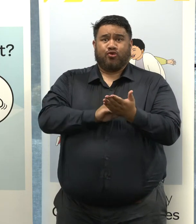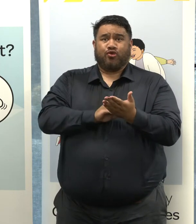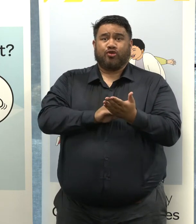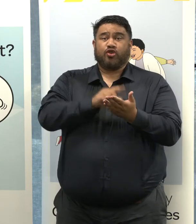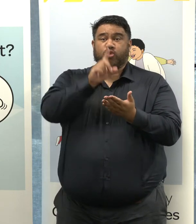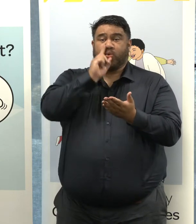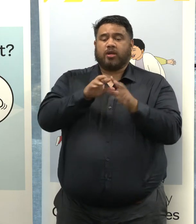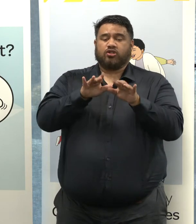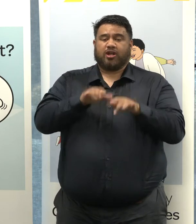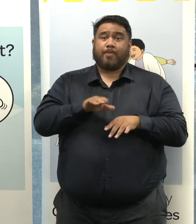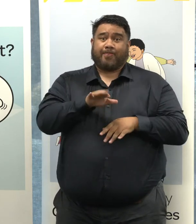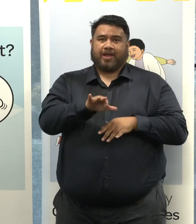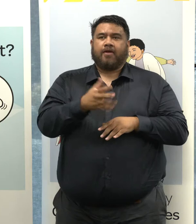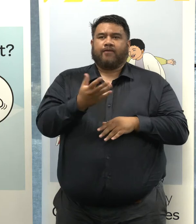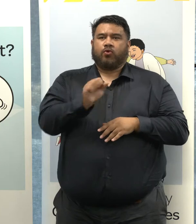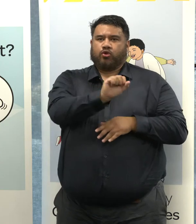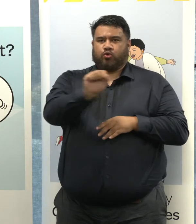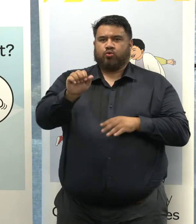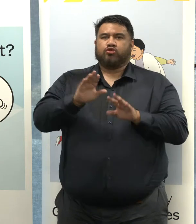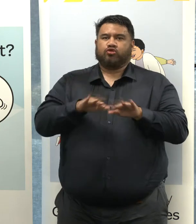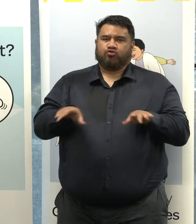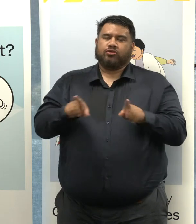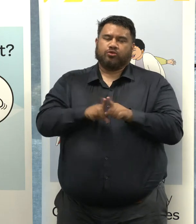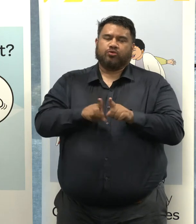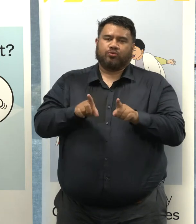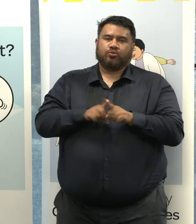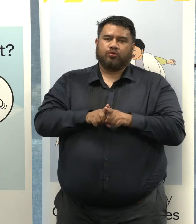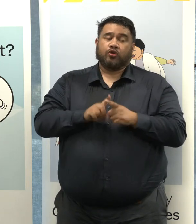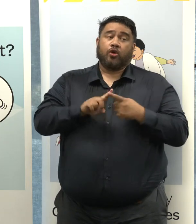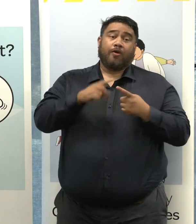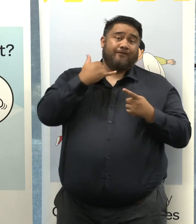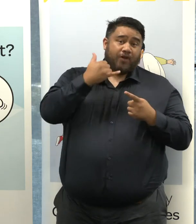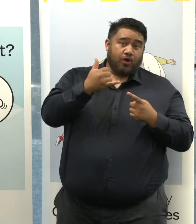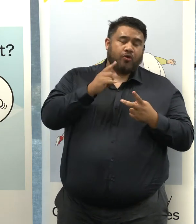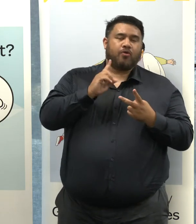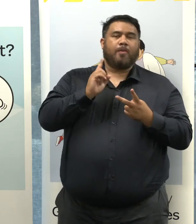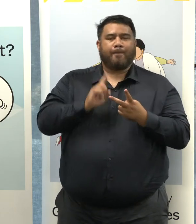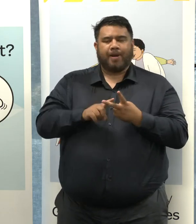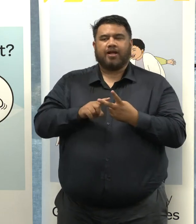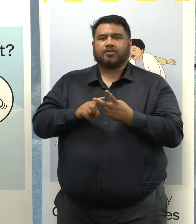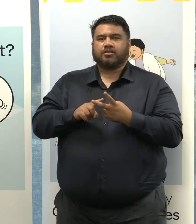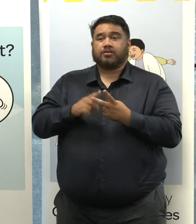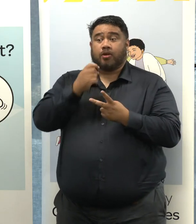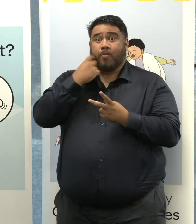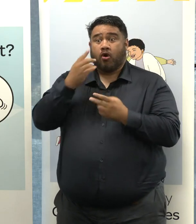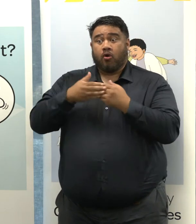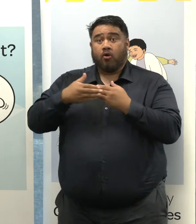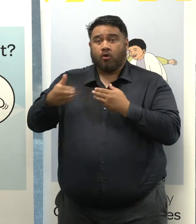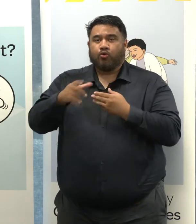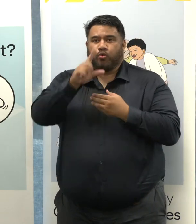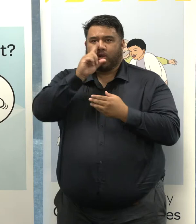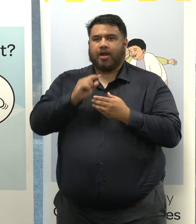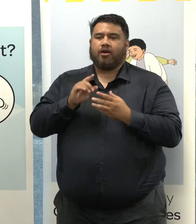from tomorrow parents and caregivers can report test